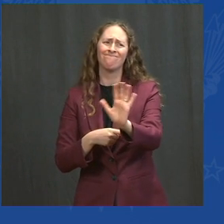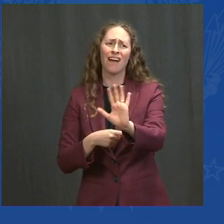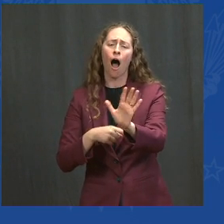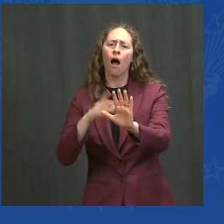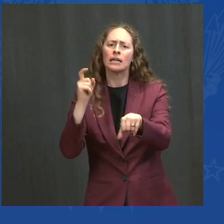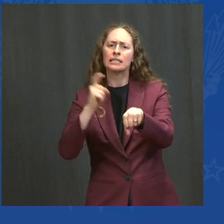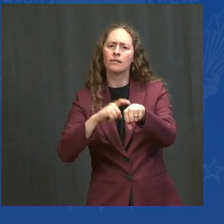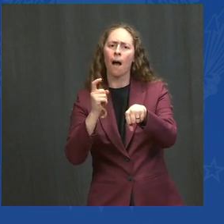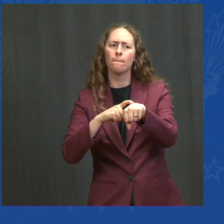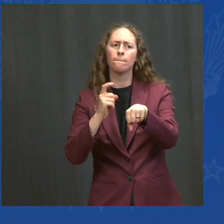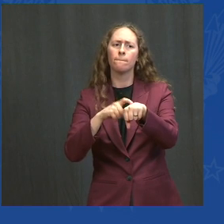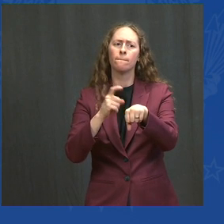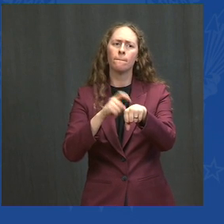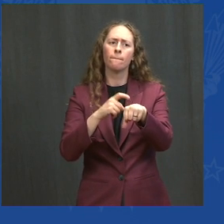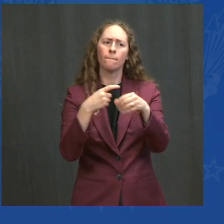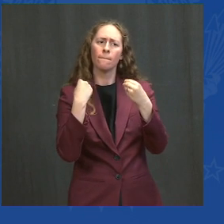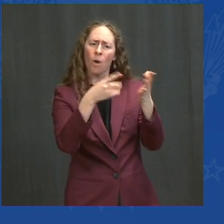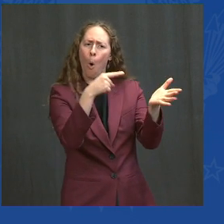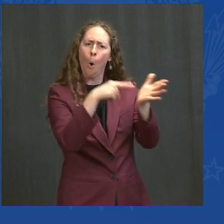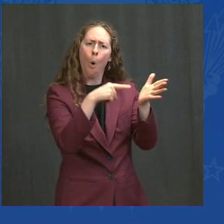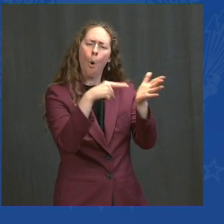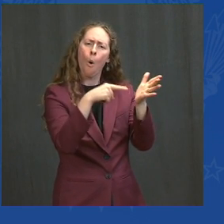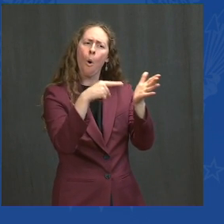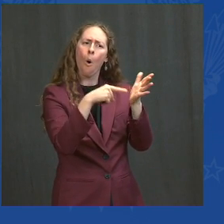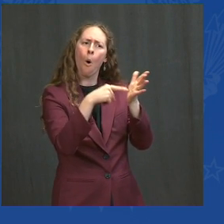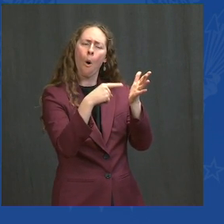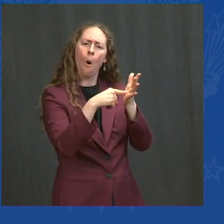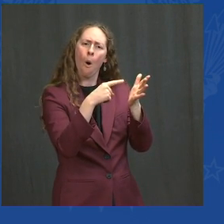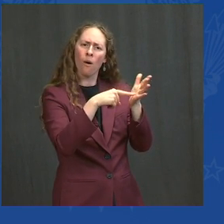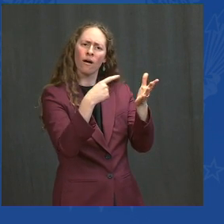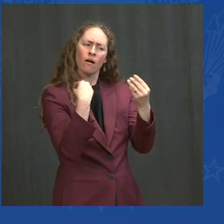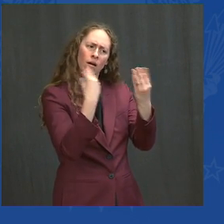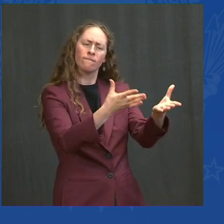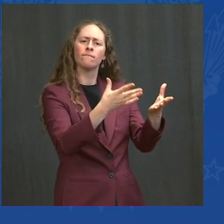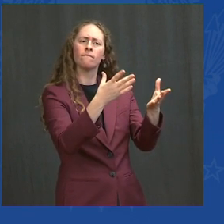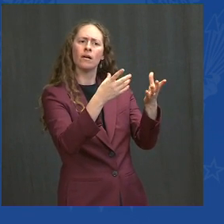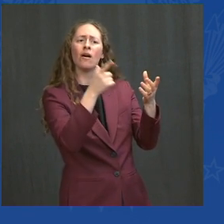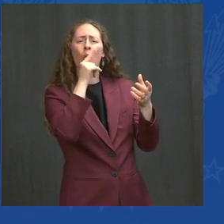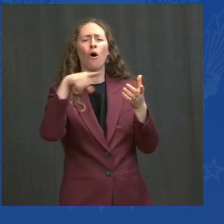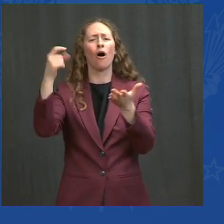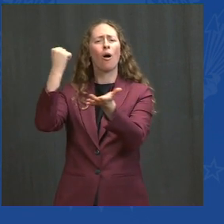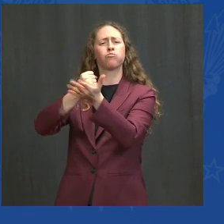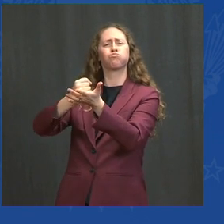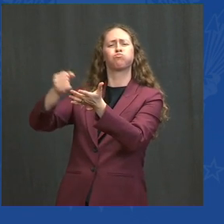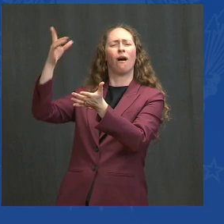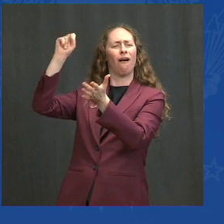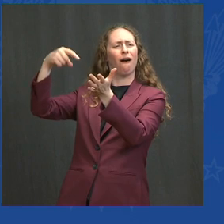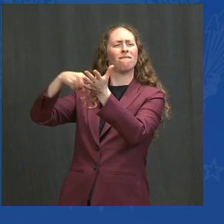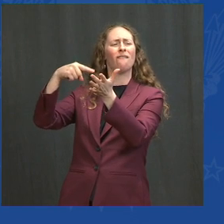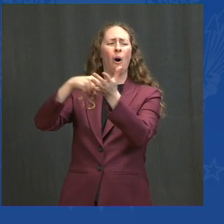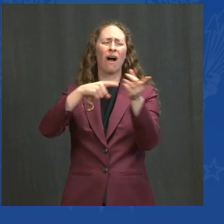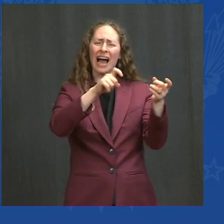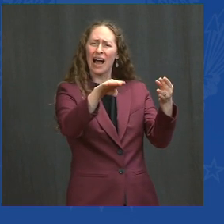a tax break. The wealthy are doing fine. No, I mean it. I mean it.